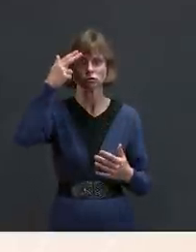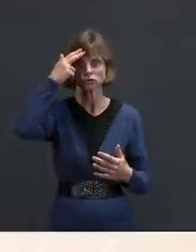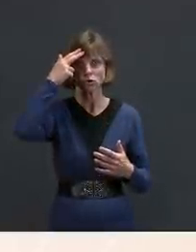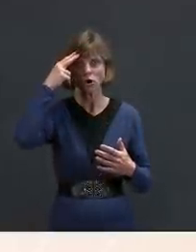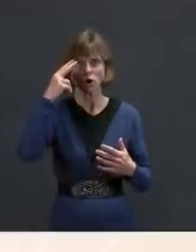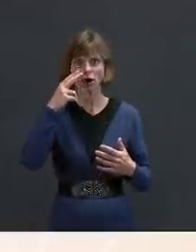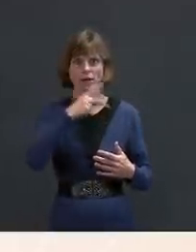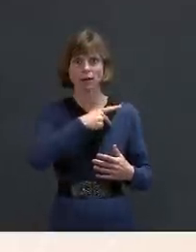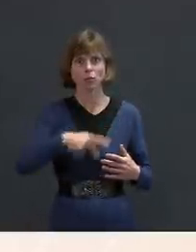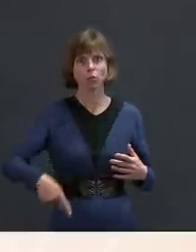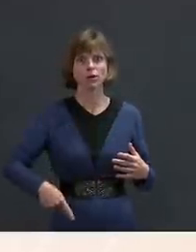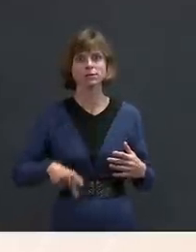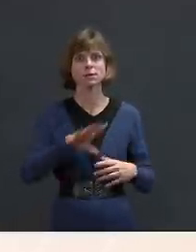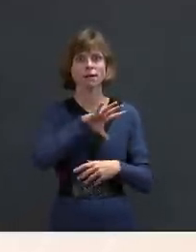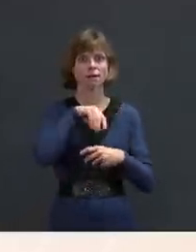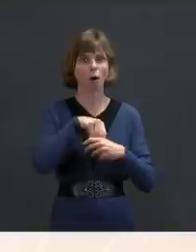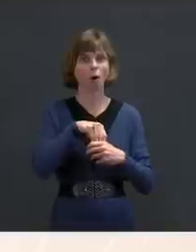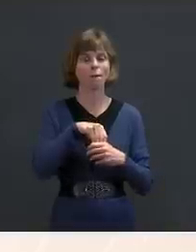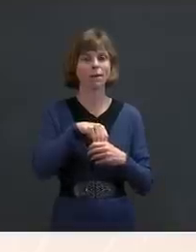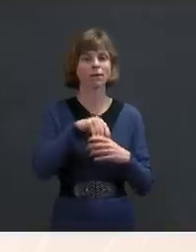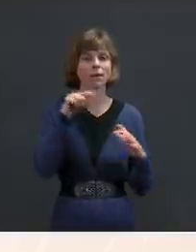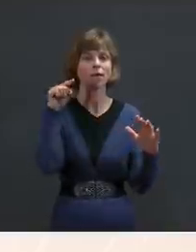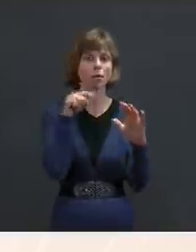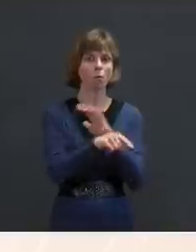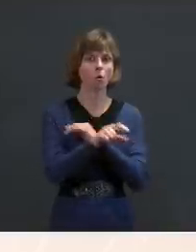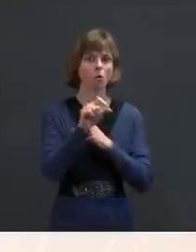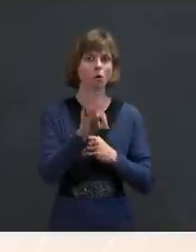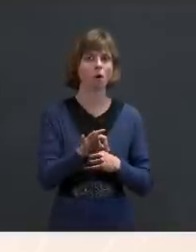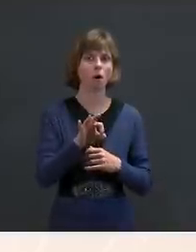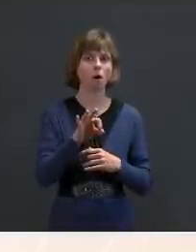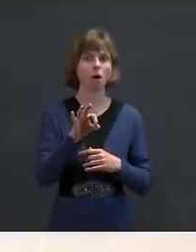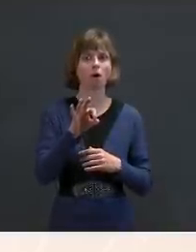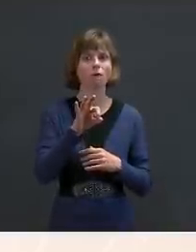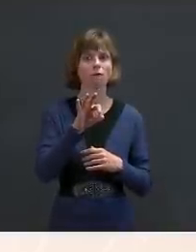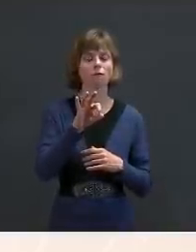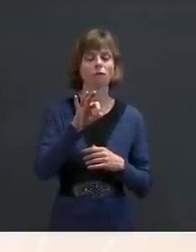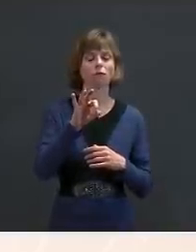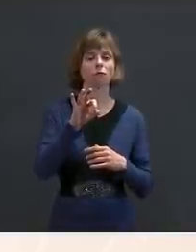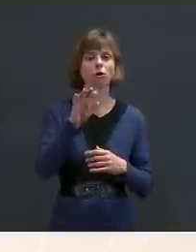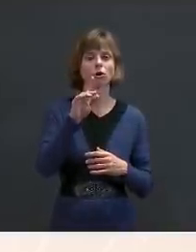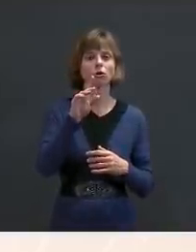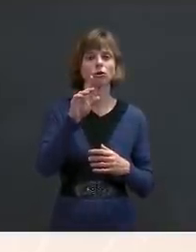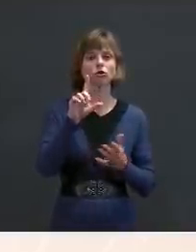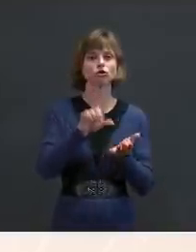in the murder of journalist Jamal Khashoggi. Why not? And what message is the President sending to autocrats